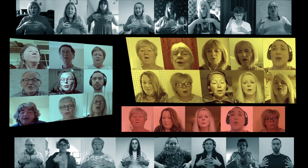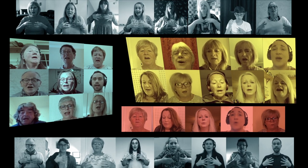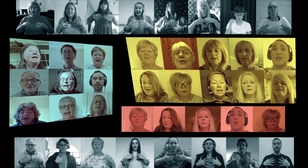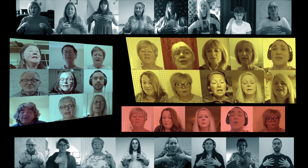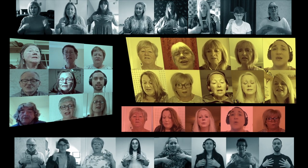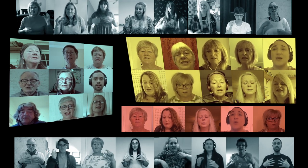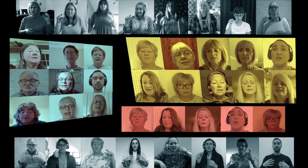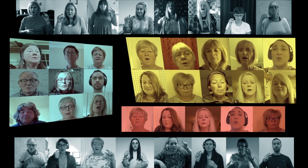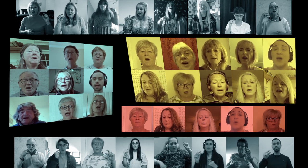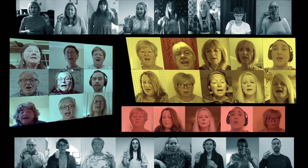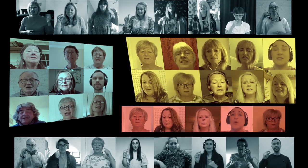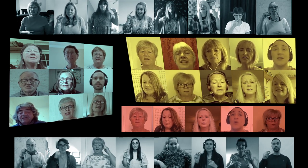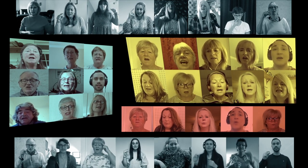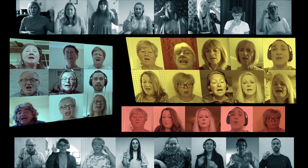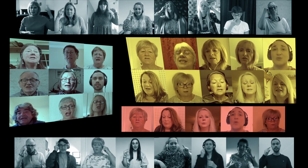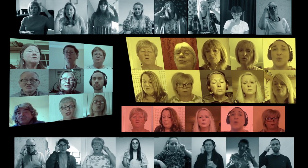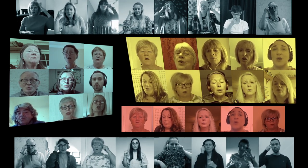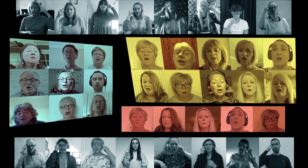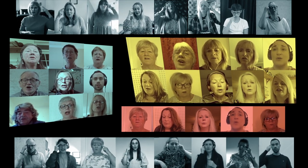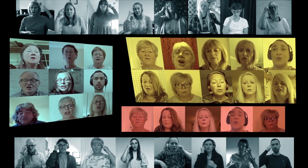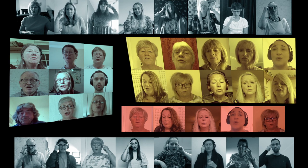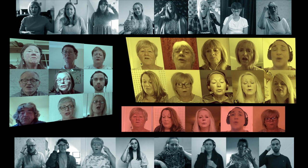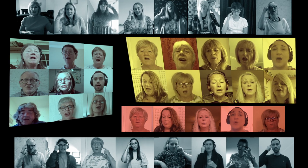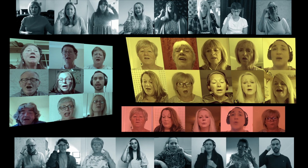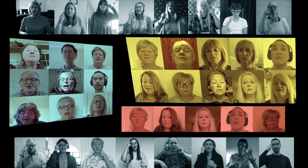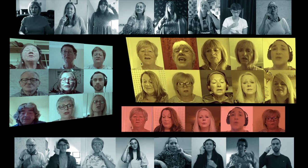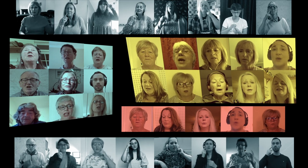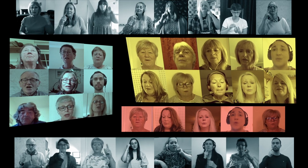Breathless, bitesize, work arounds